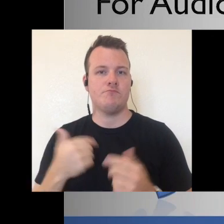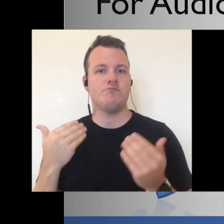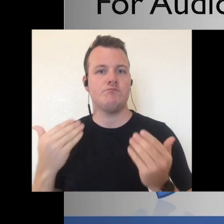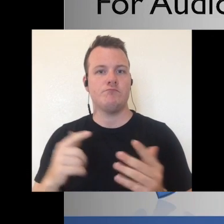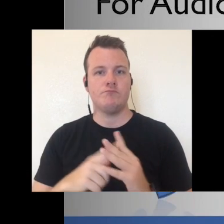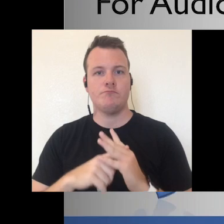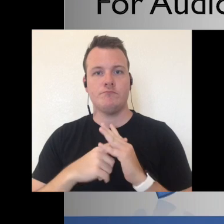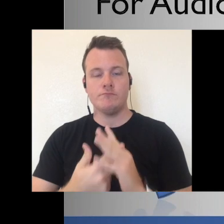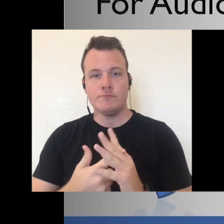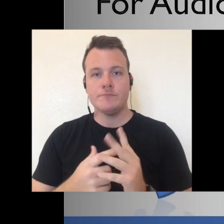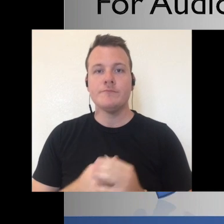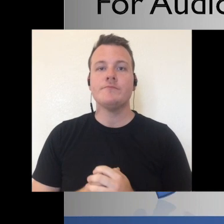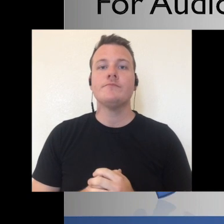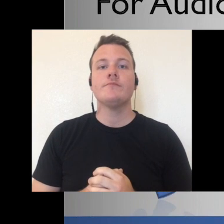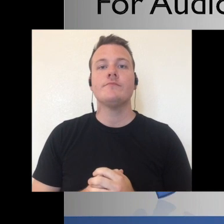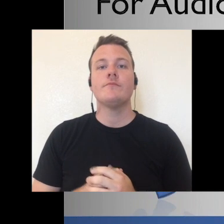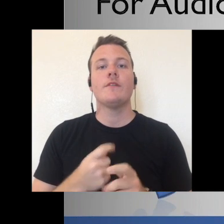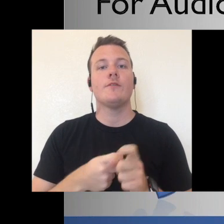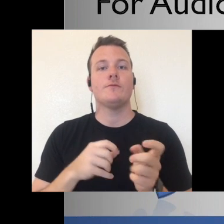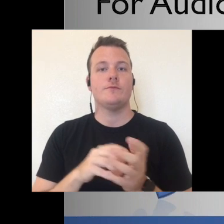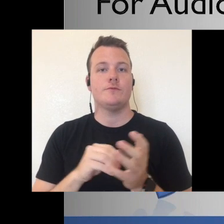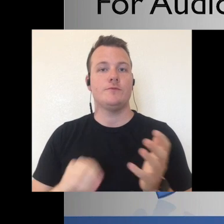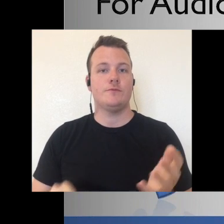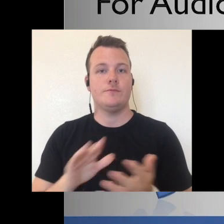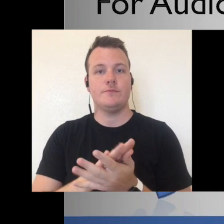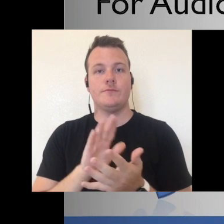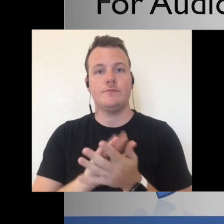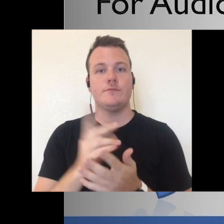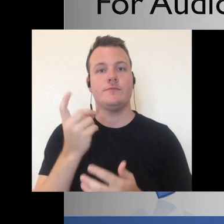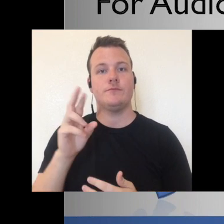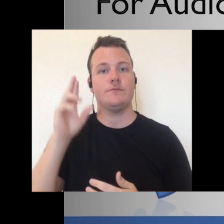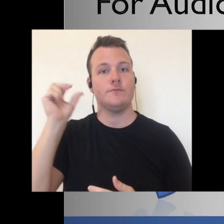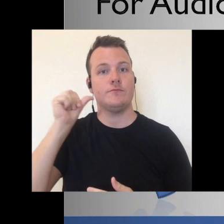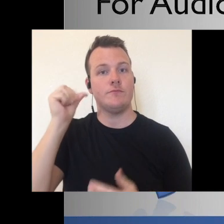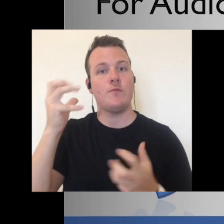and get started. On behalf of the Student Academy of Doctors of Audiology, I would